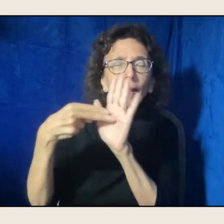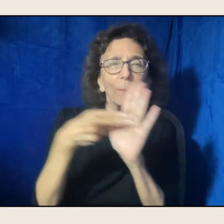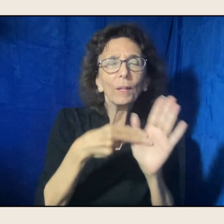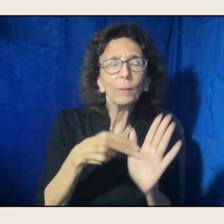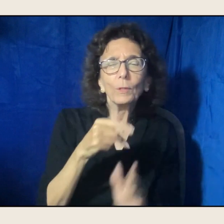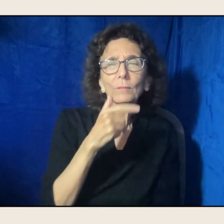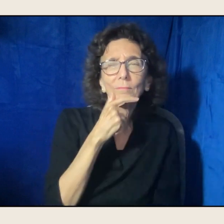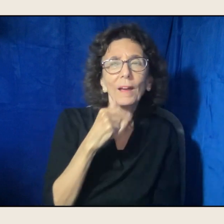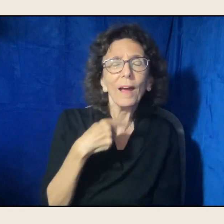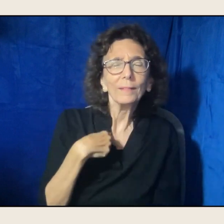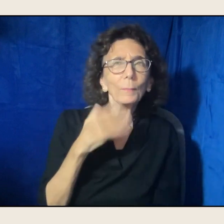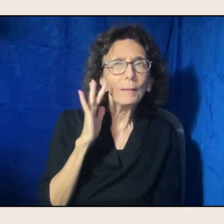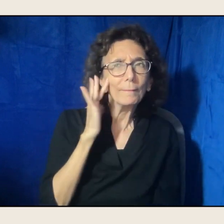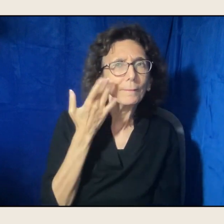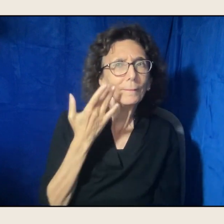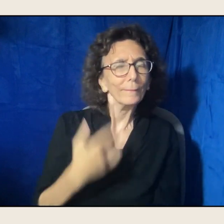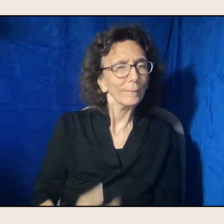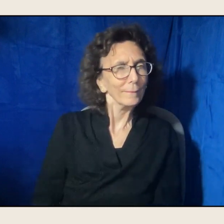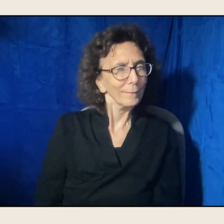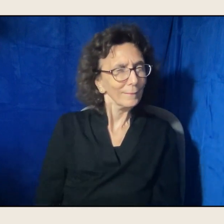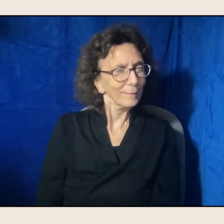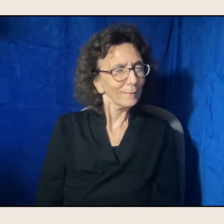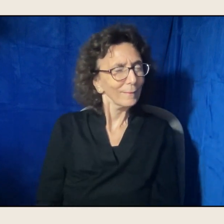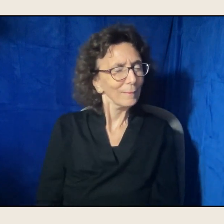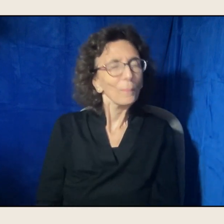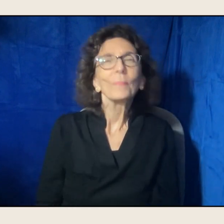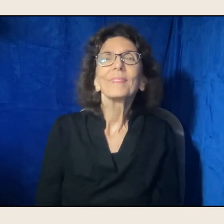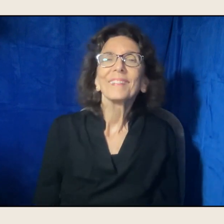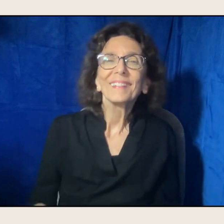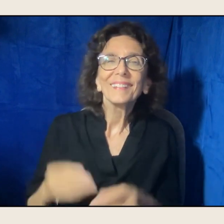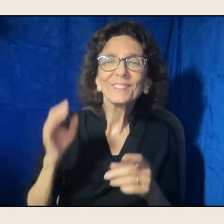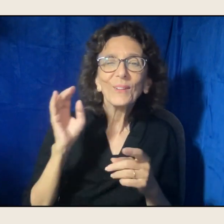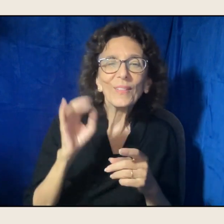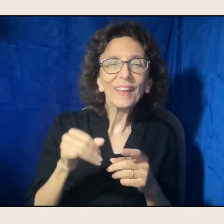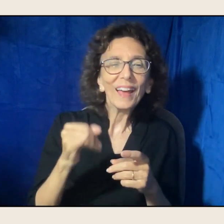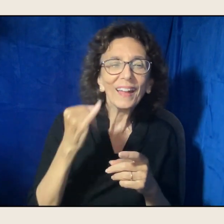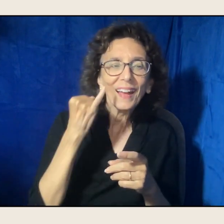so just that idea of not listening, you know?